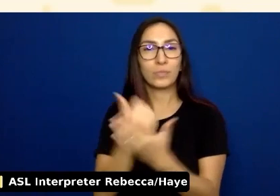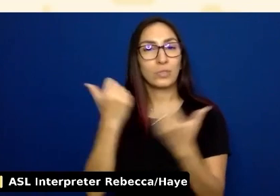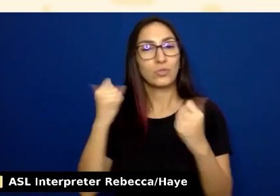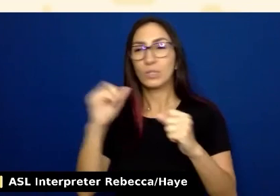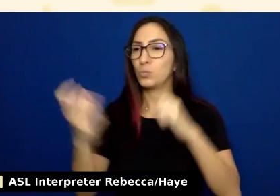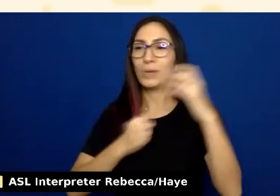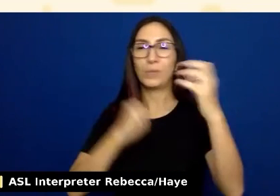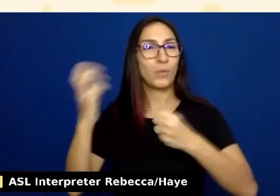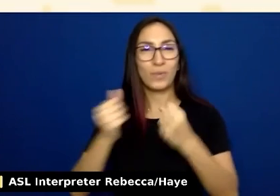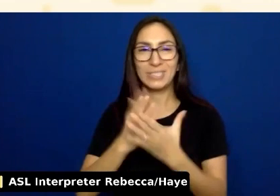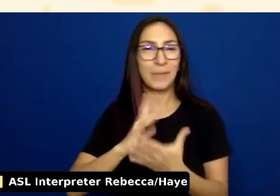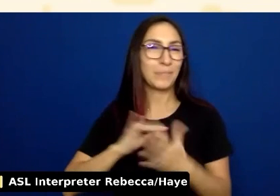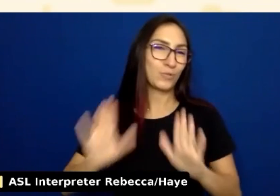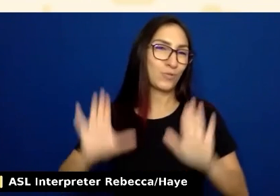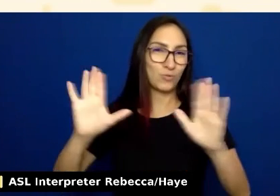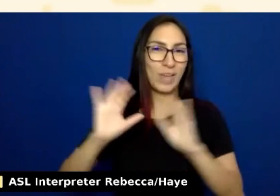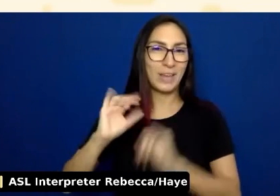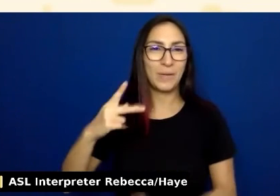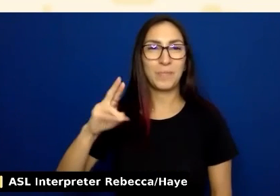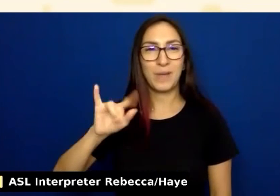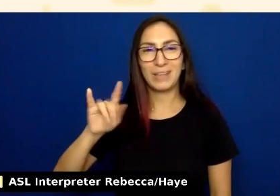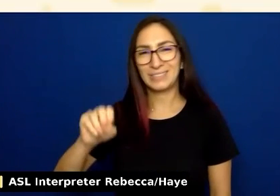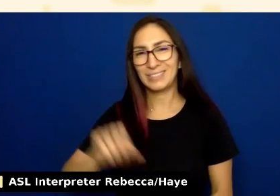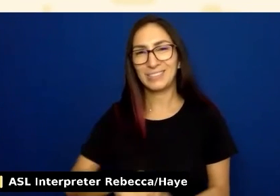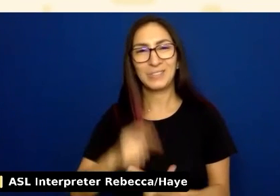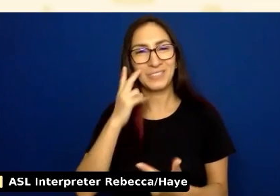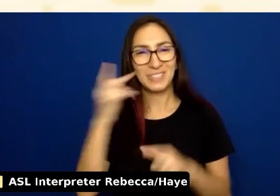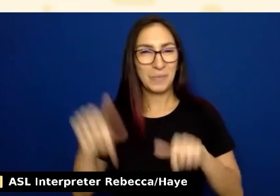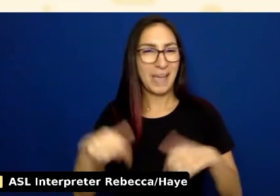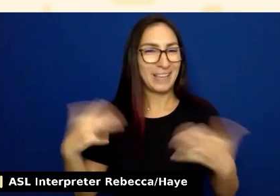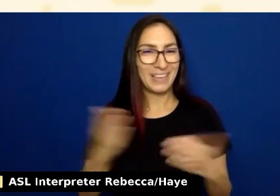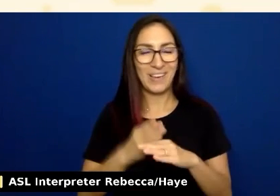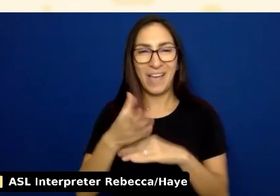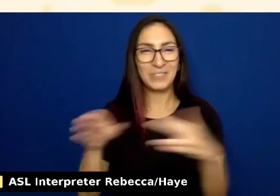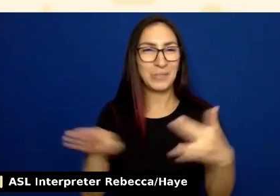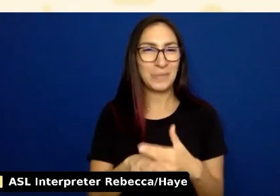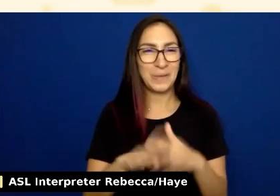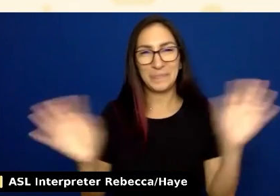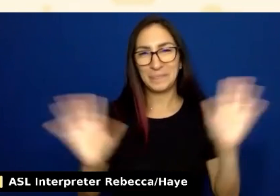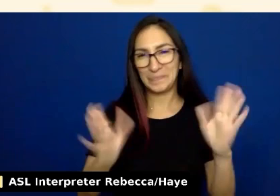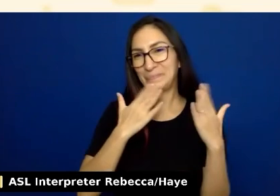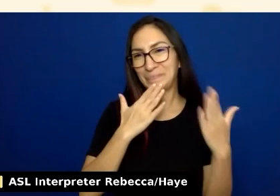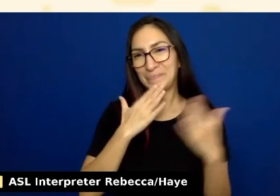See you all right here at the top of the hour after the break. Thanks everyone. Thanks Jason for the support.